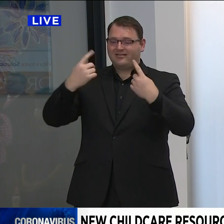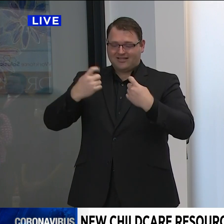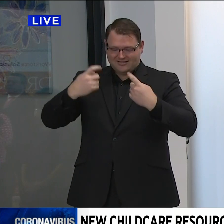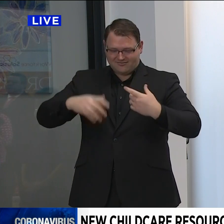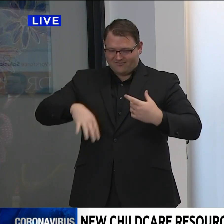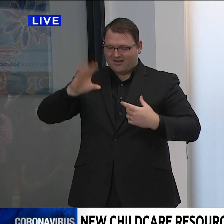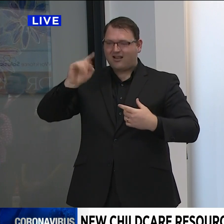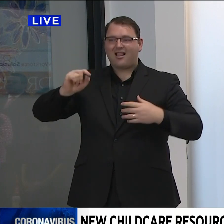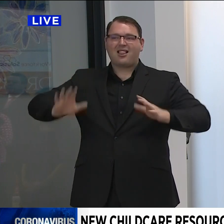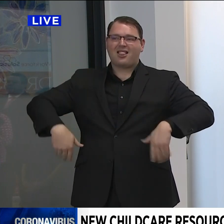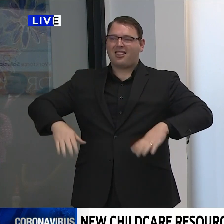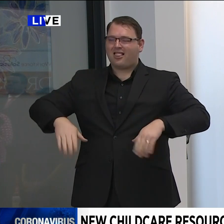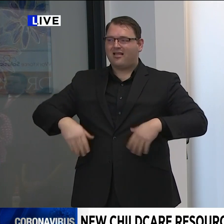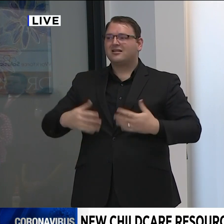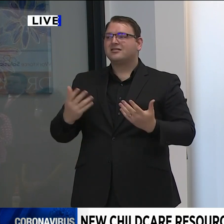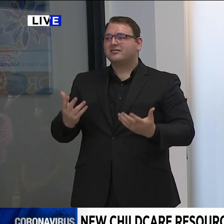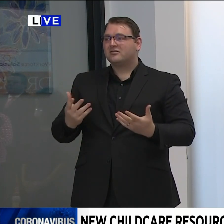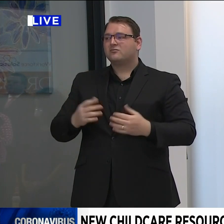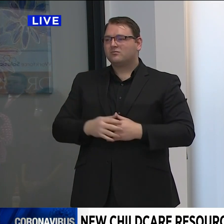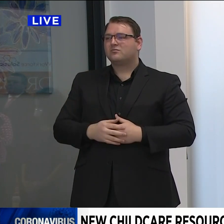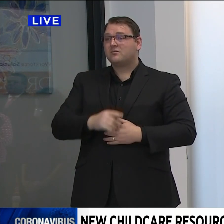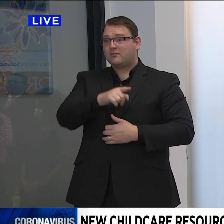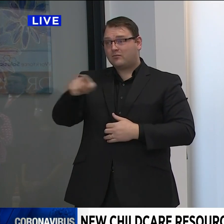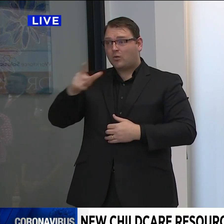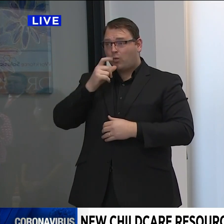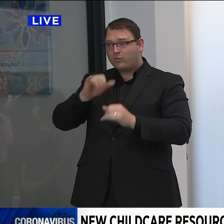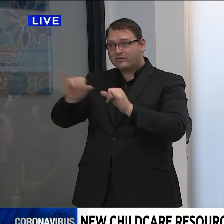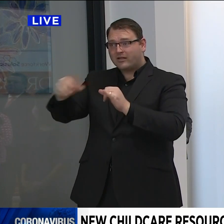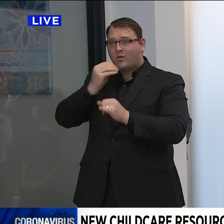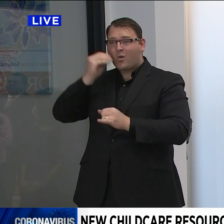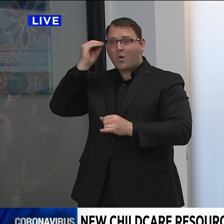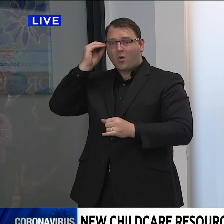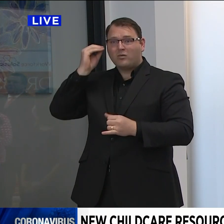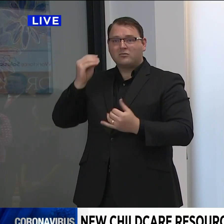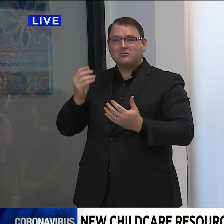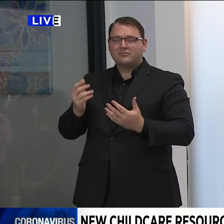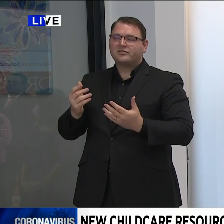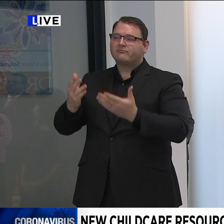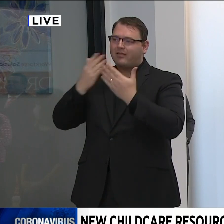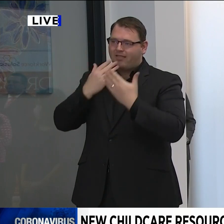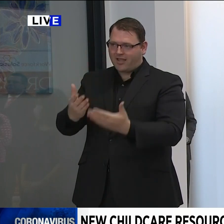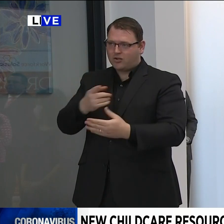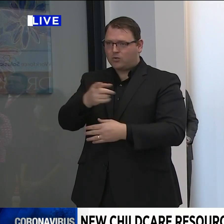it’s time to remember just how important to remember just how important all of our work together is all of our work together is to those of you staying home, I